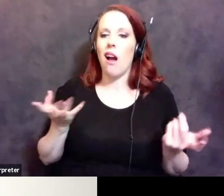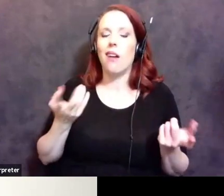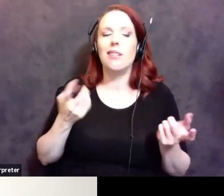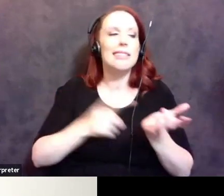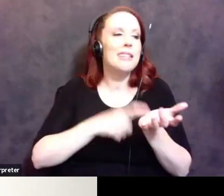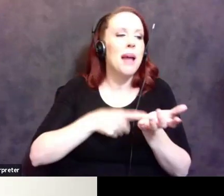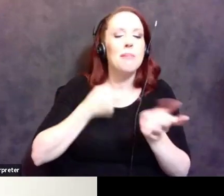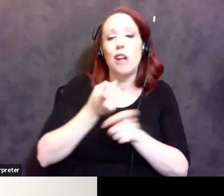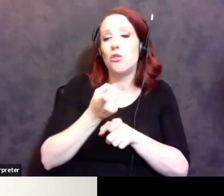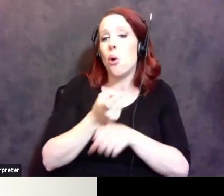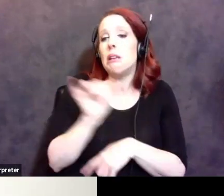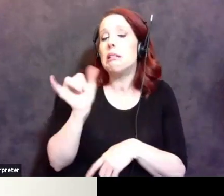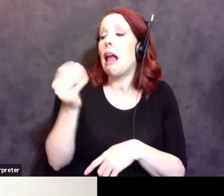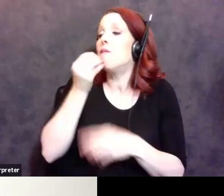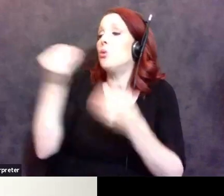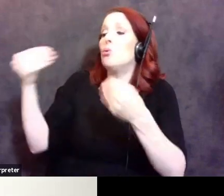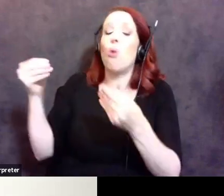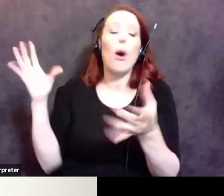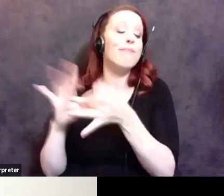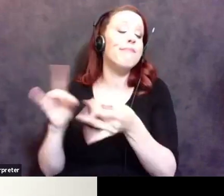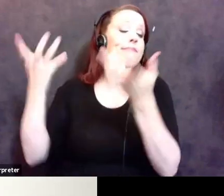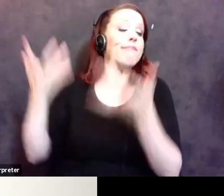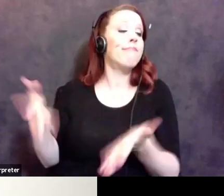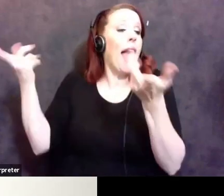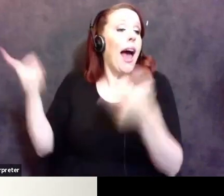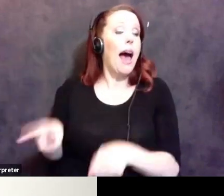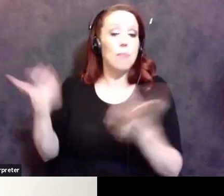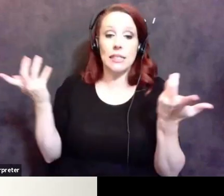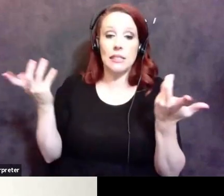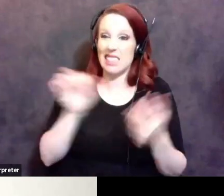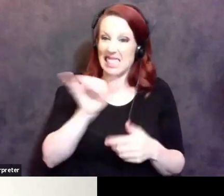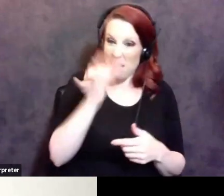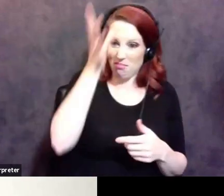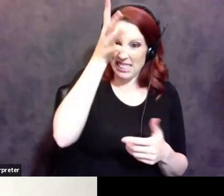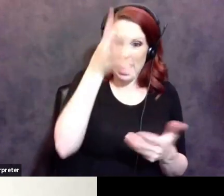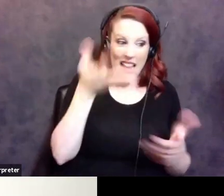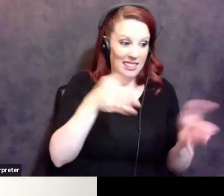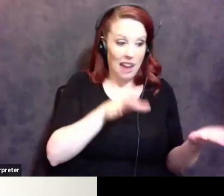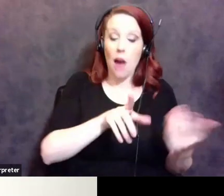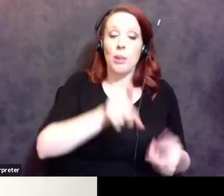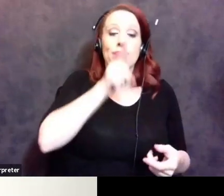the grocery store. You went to the grocery store; you got your groceries and now it is